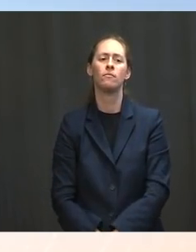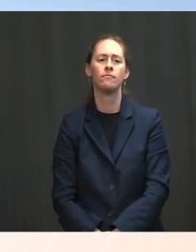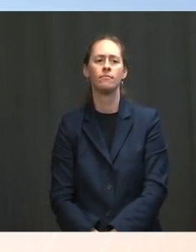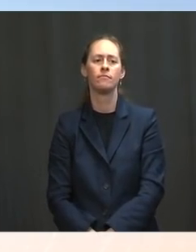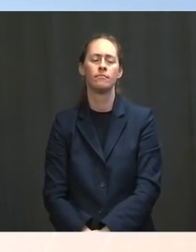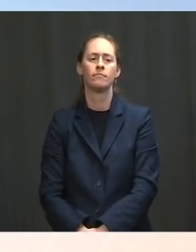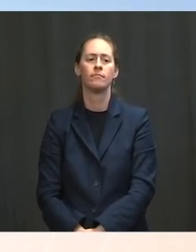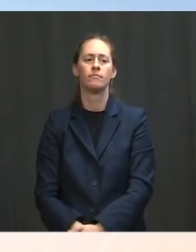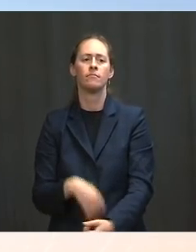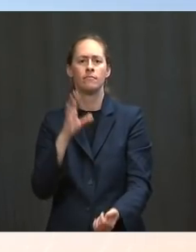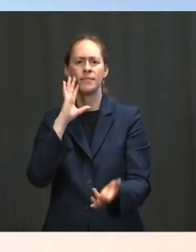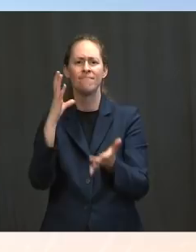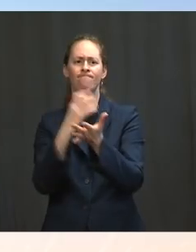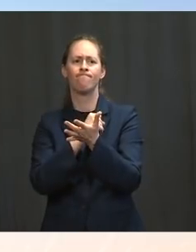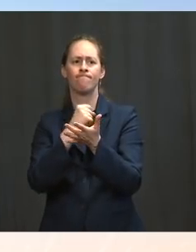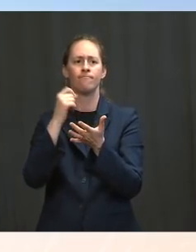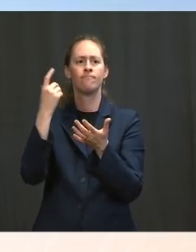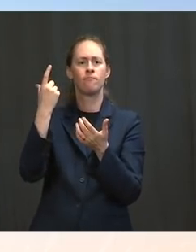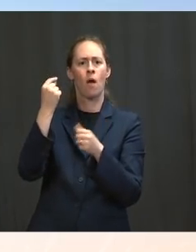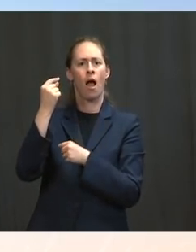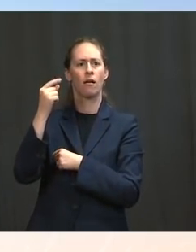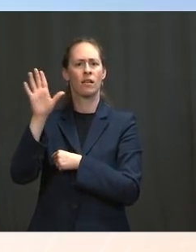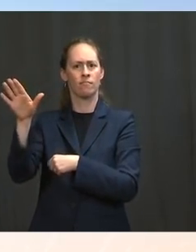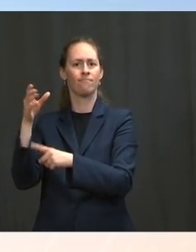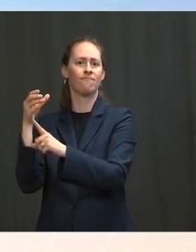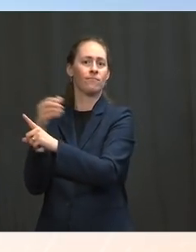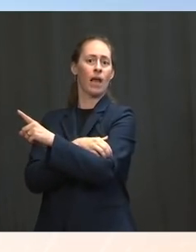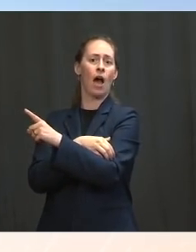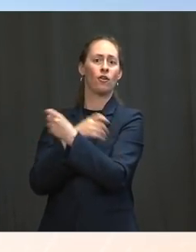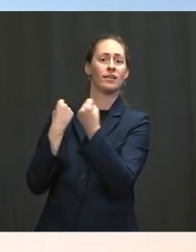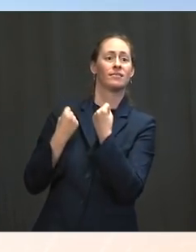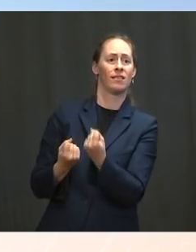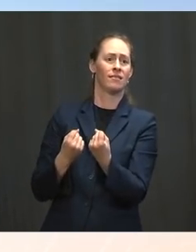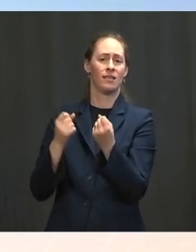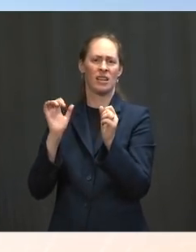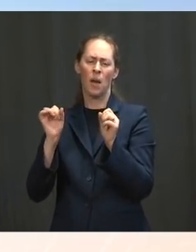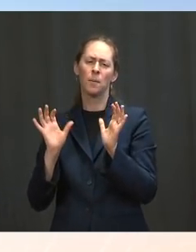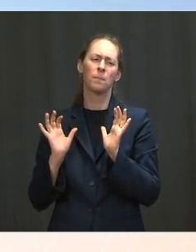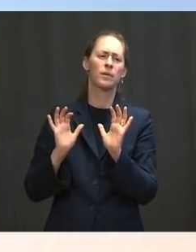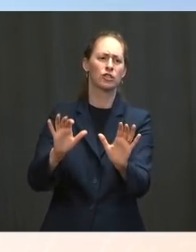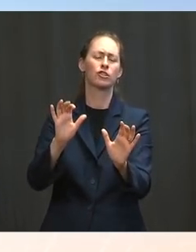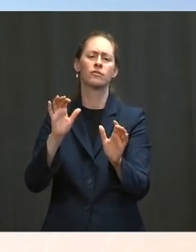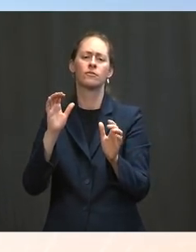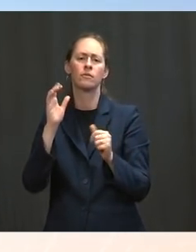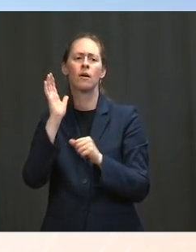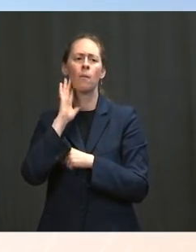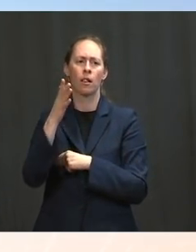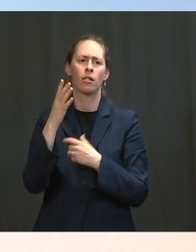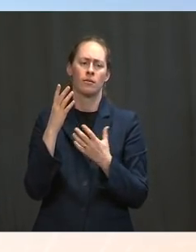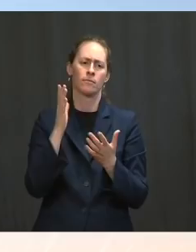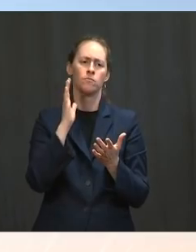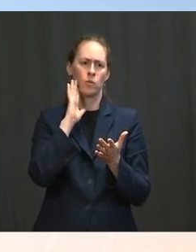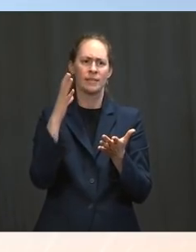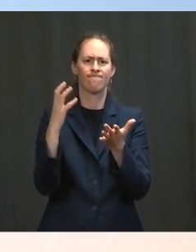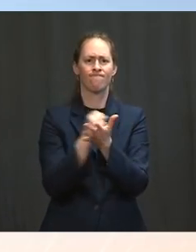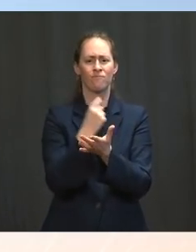and the bully pulpit to advocate for, push for, take -- use every lever of government to move those --